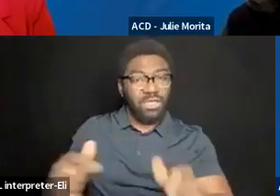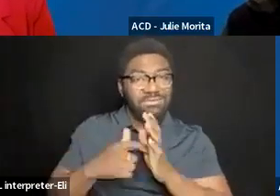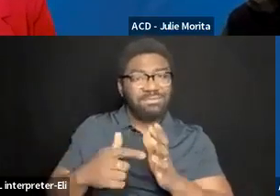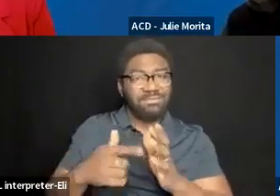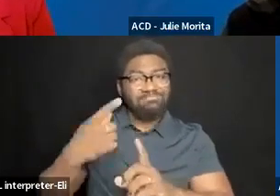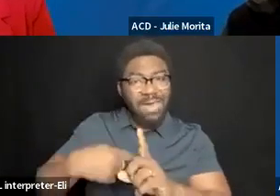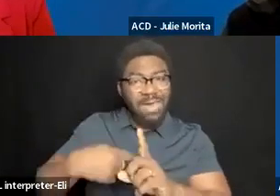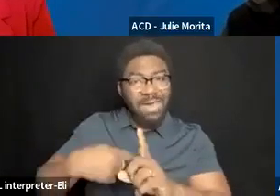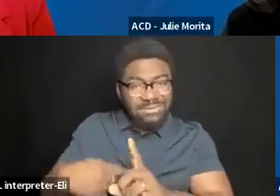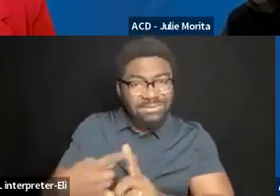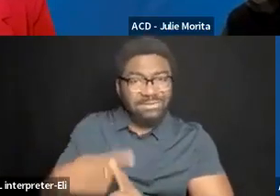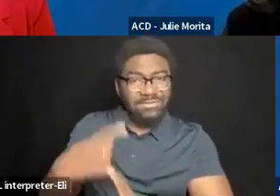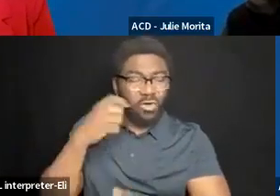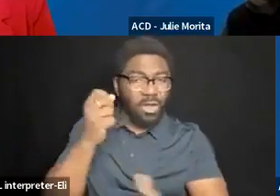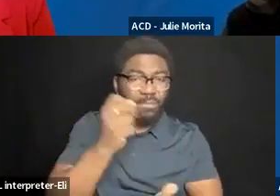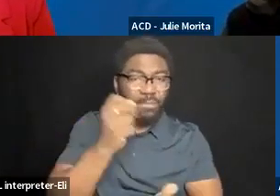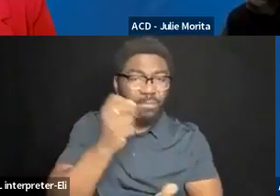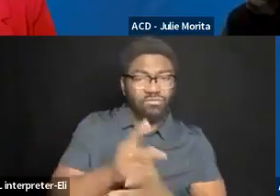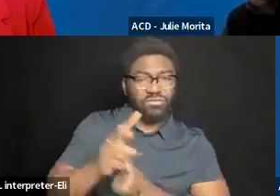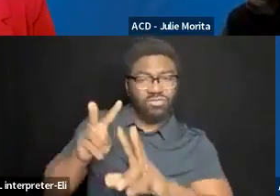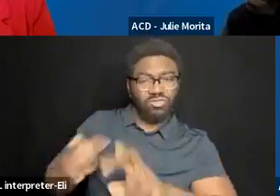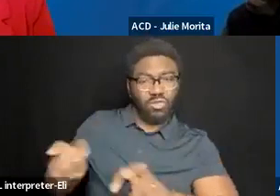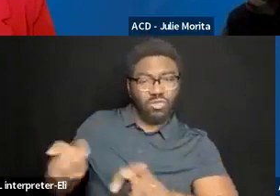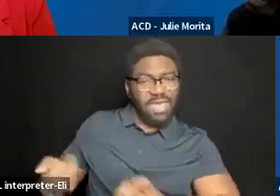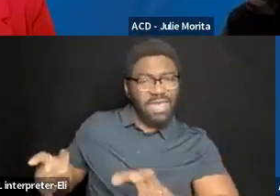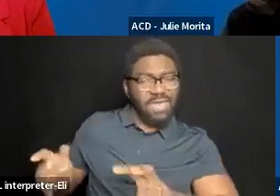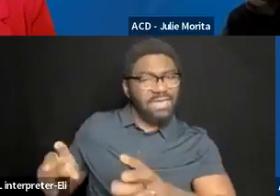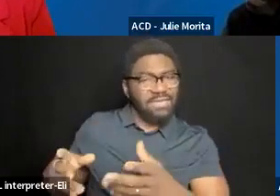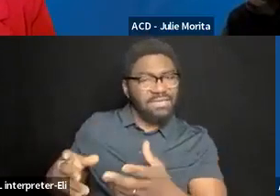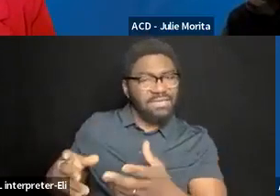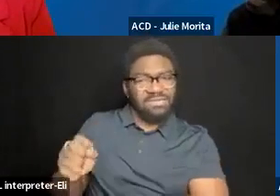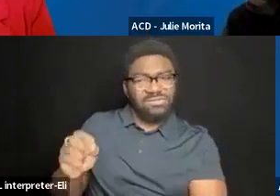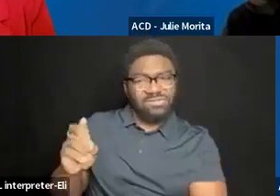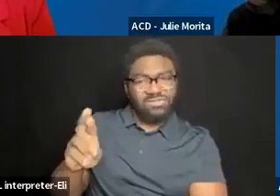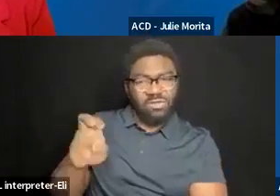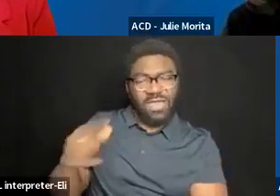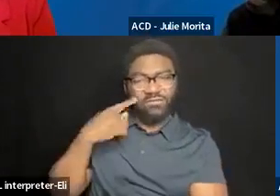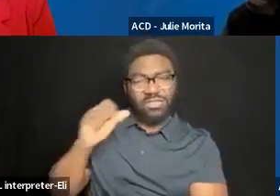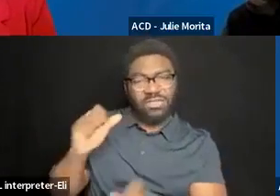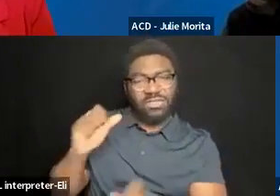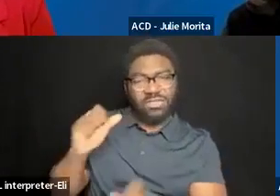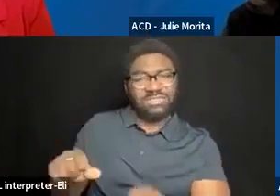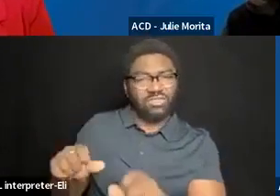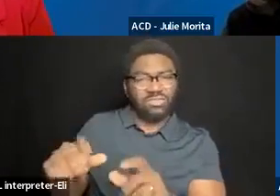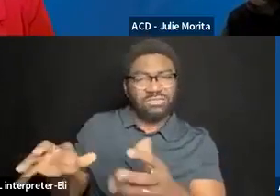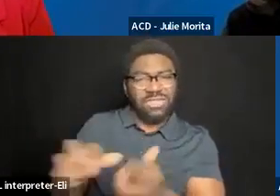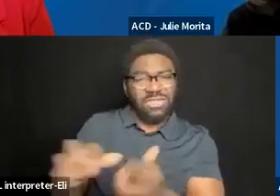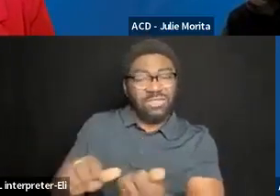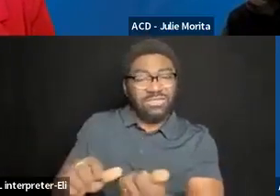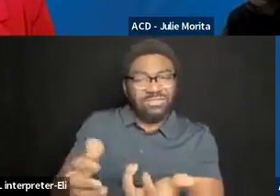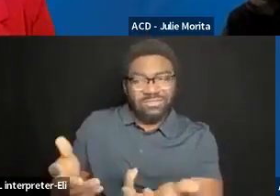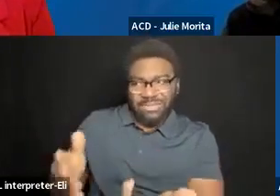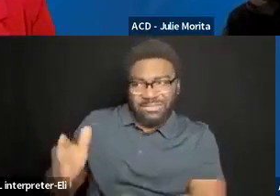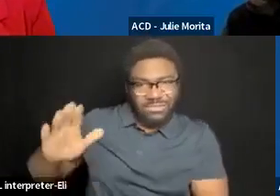for the potential damage that was done. And that would be obsolete at that time. So the third would be paperwork reduction act.